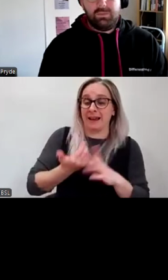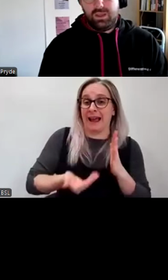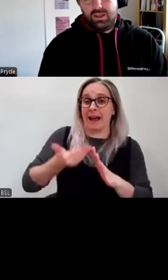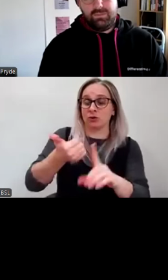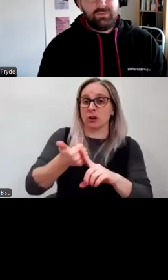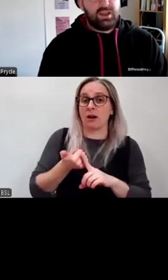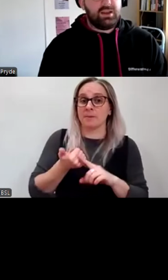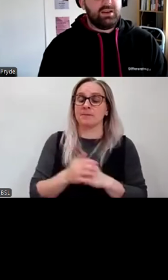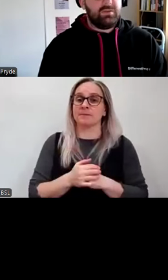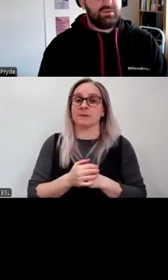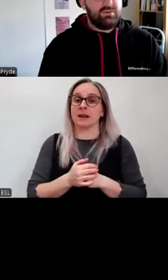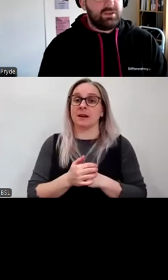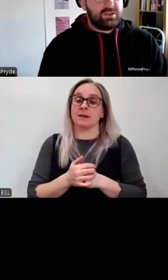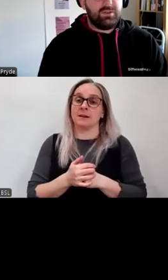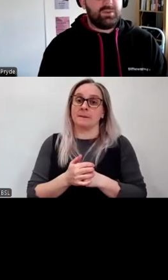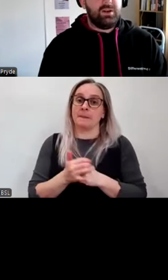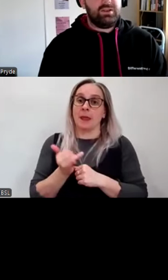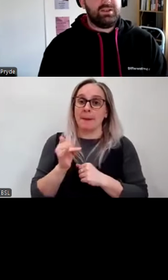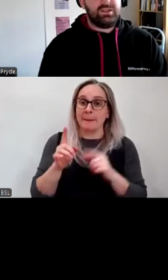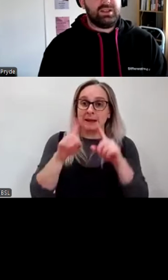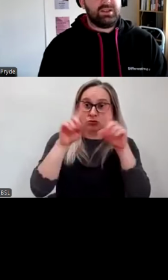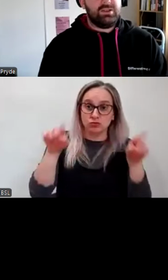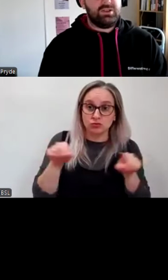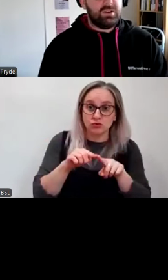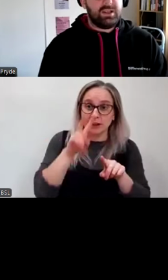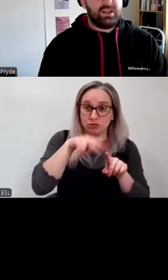That can be a screen reader software, such as things like JAWS,